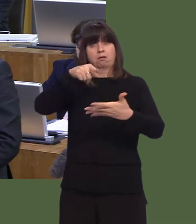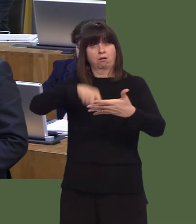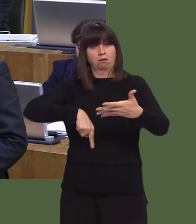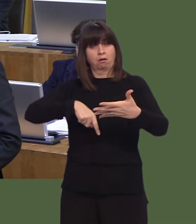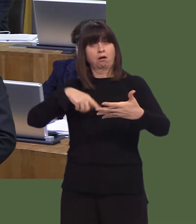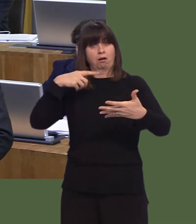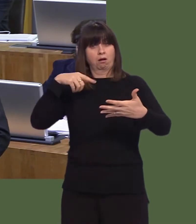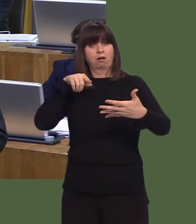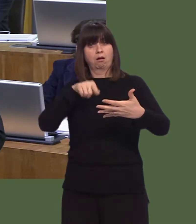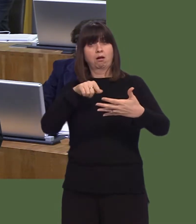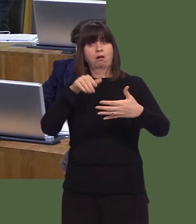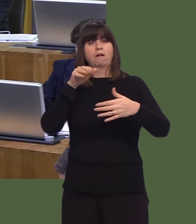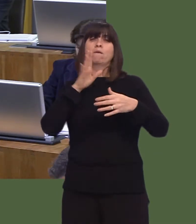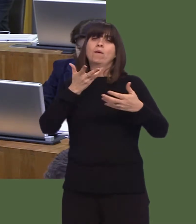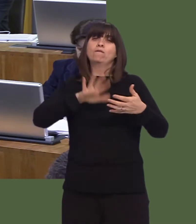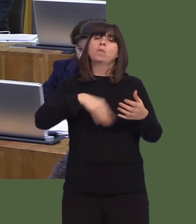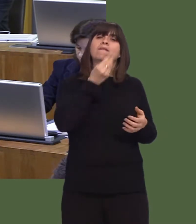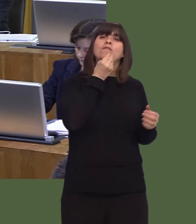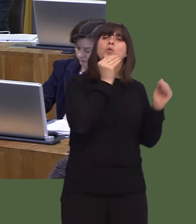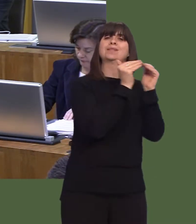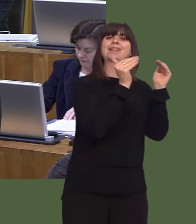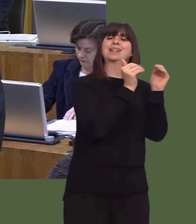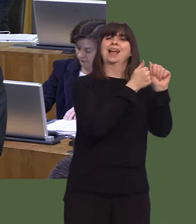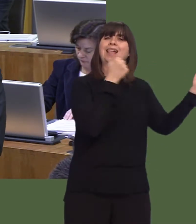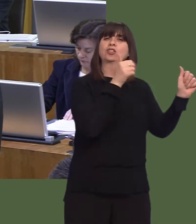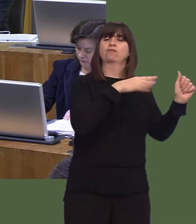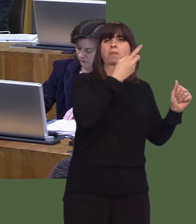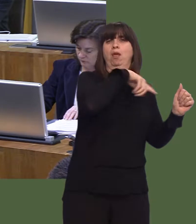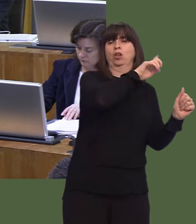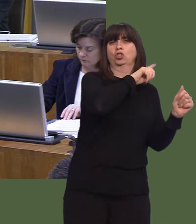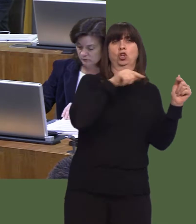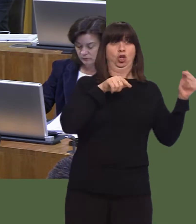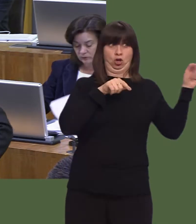published last year by the Food Standards Agency. In fact, the End Hunger UK survey was more recent than that, even.